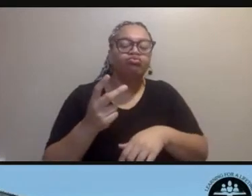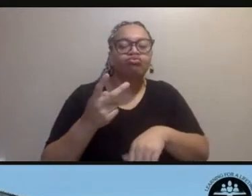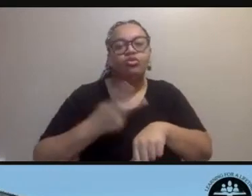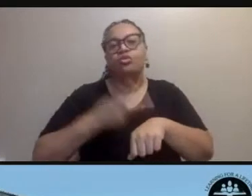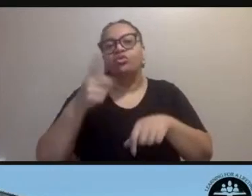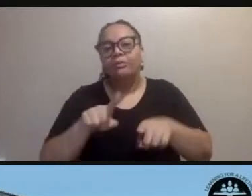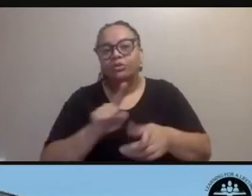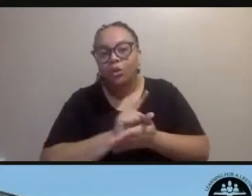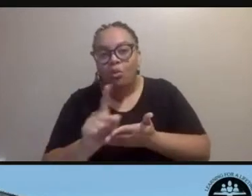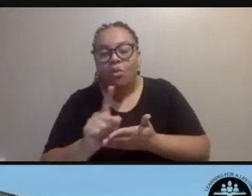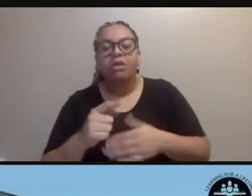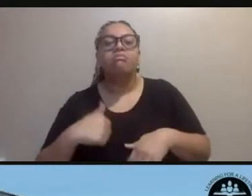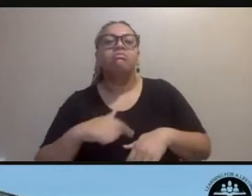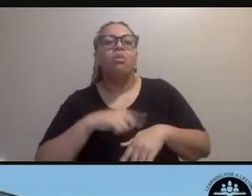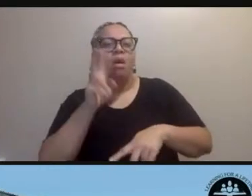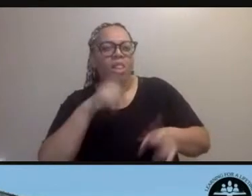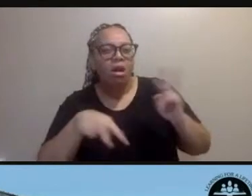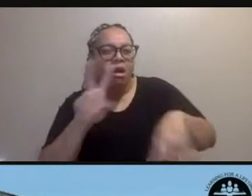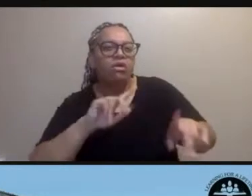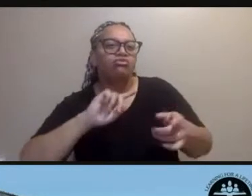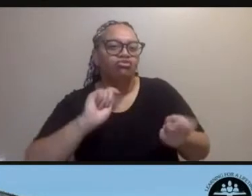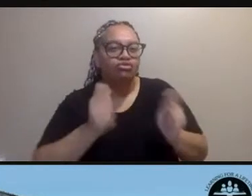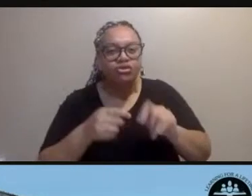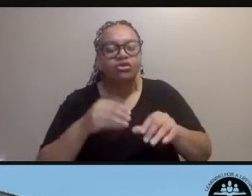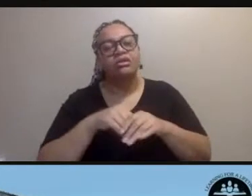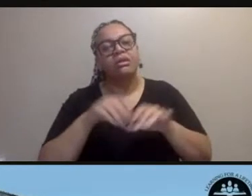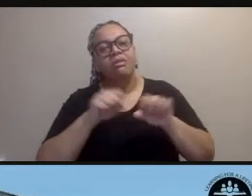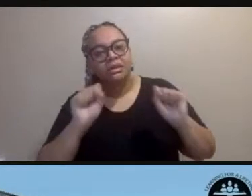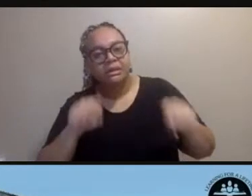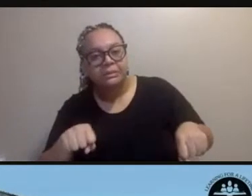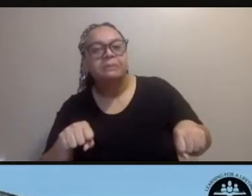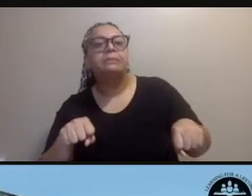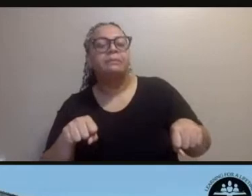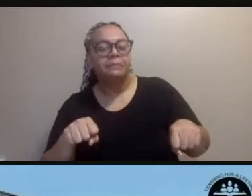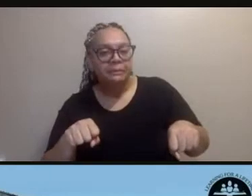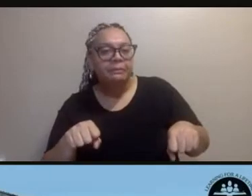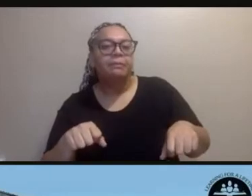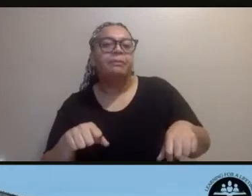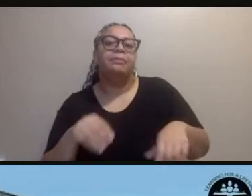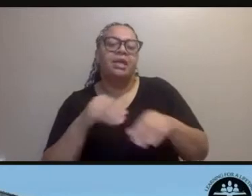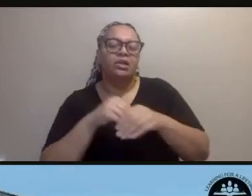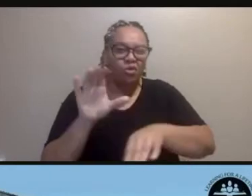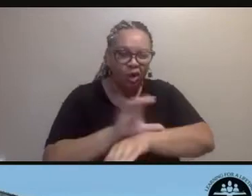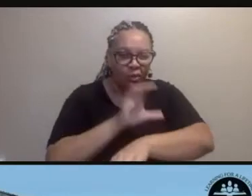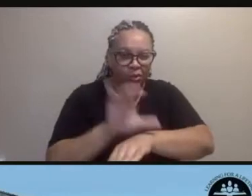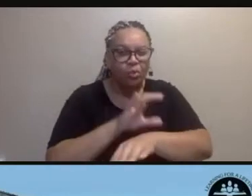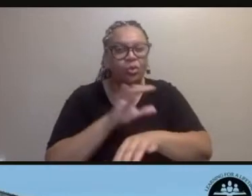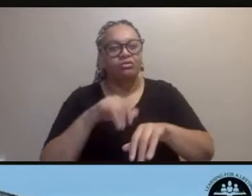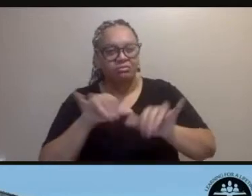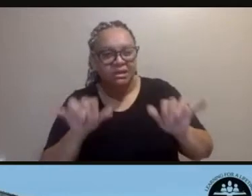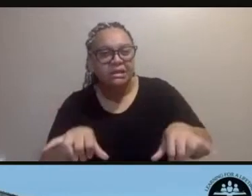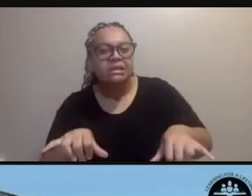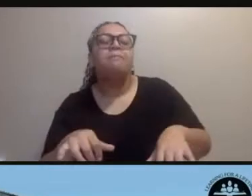THAT NATURE. AS RIGHT NOW I'M ON ONE